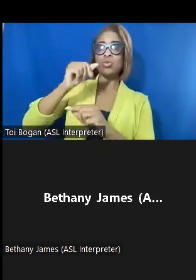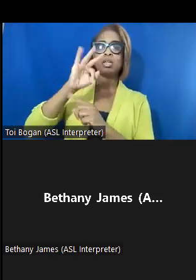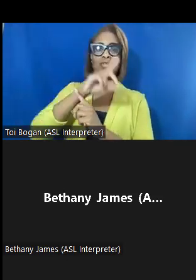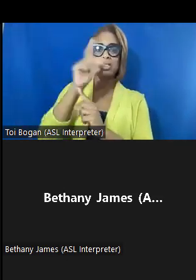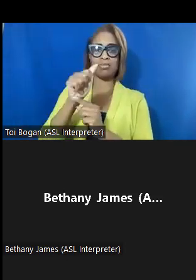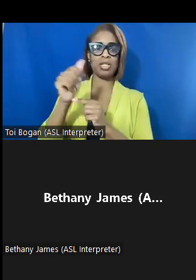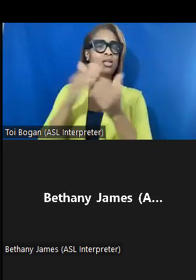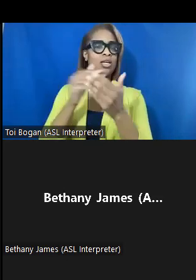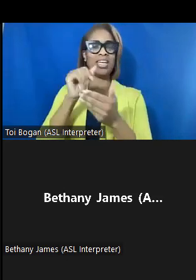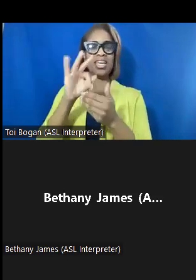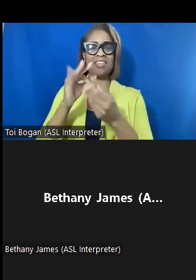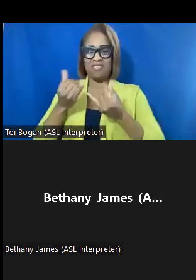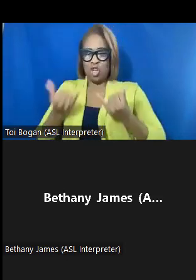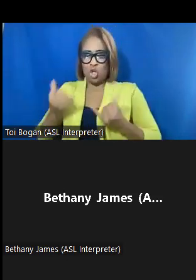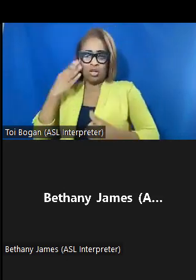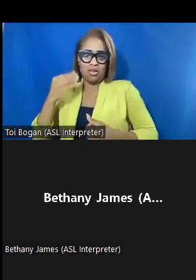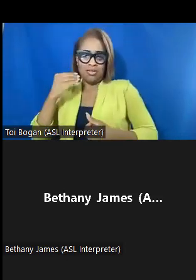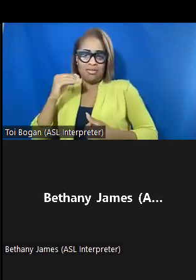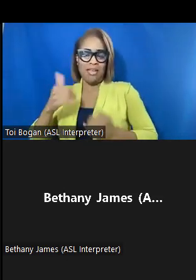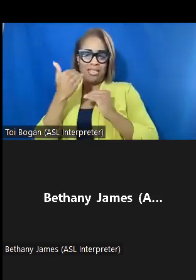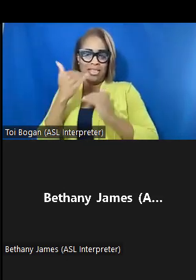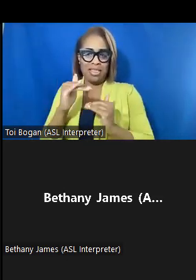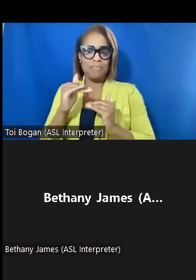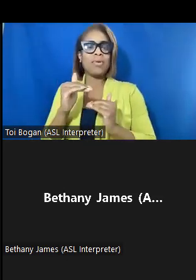not they're currently substantially limited in a major life activity.